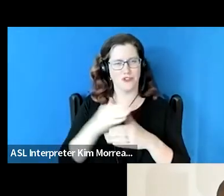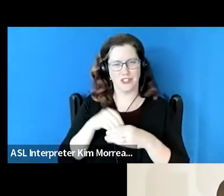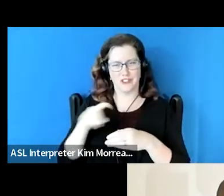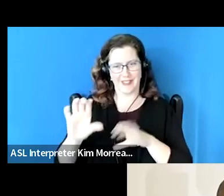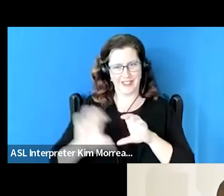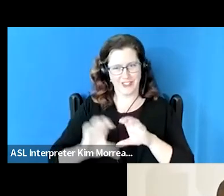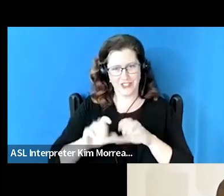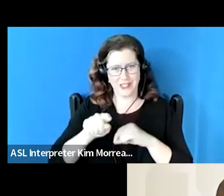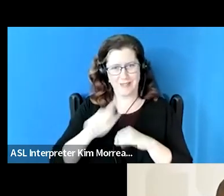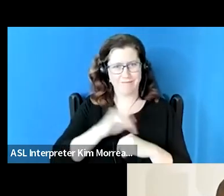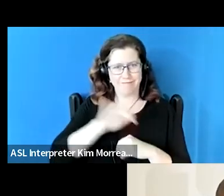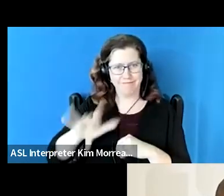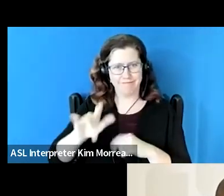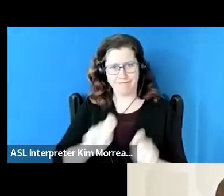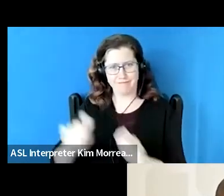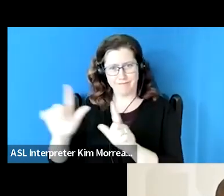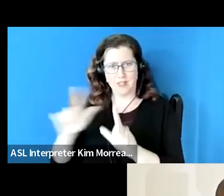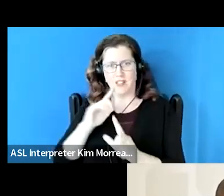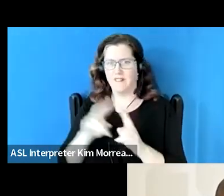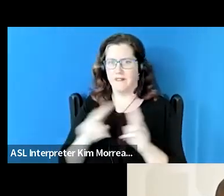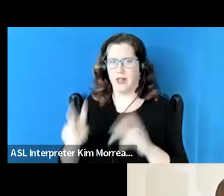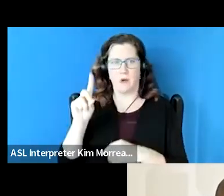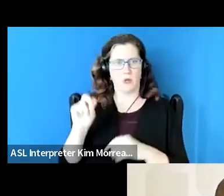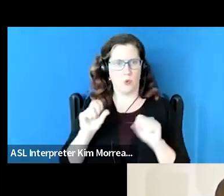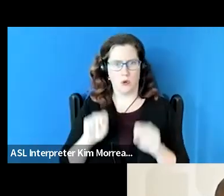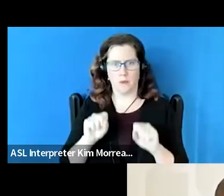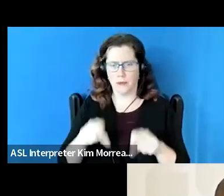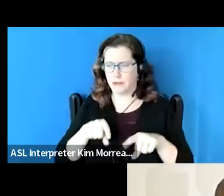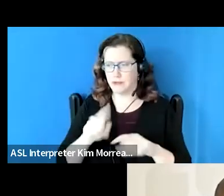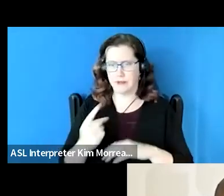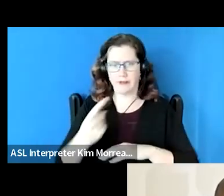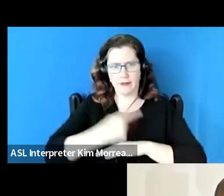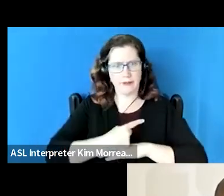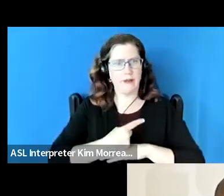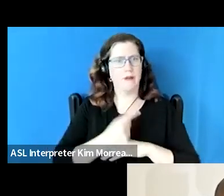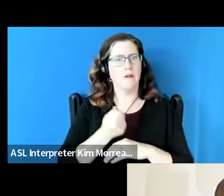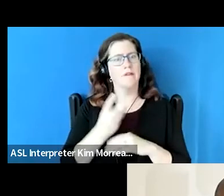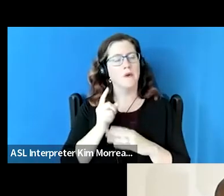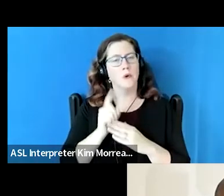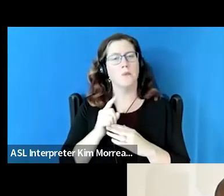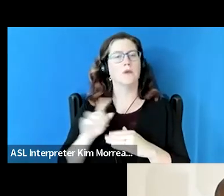that I think are really doable throughout the workday to just take a few minutes, click on one of them, there's square breathing,